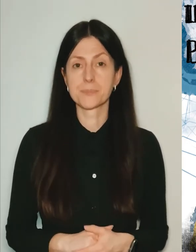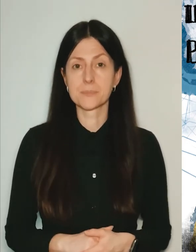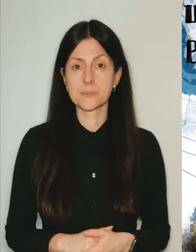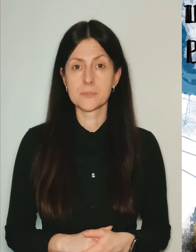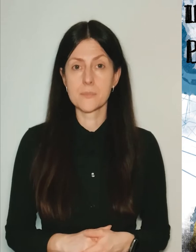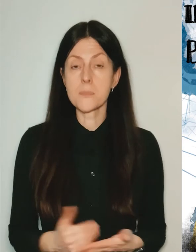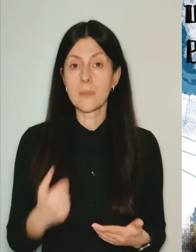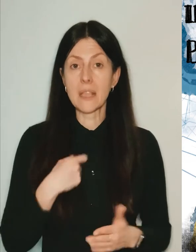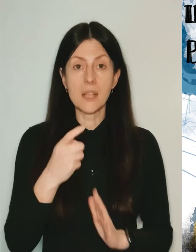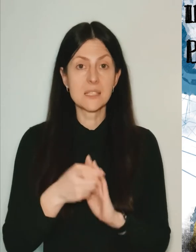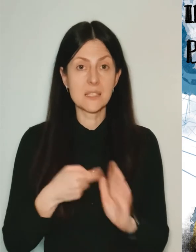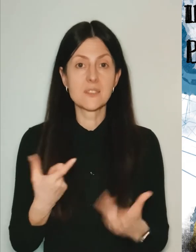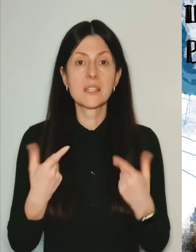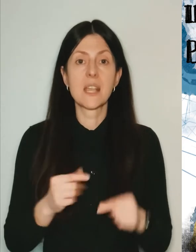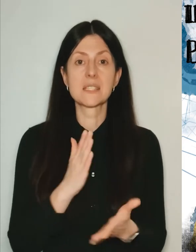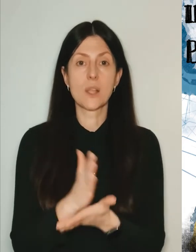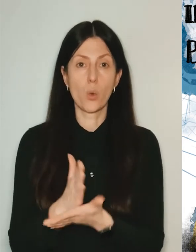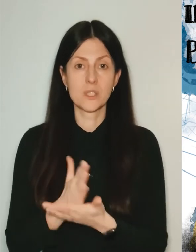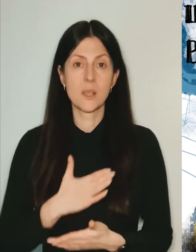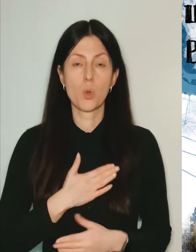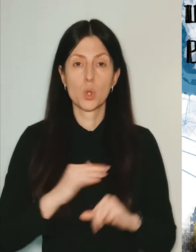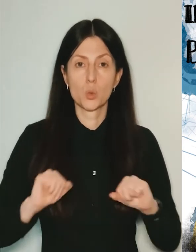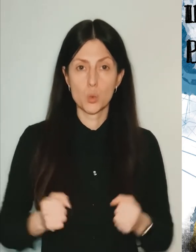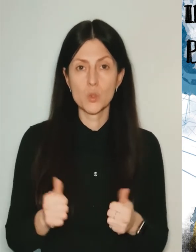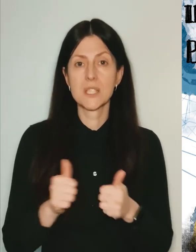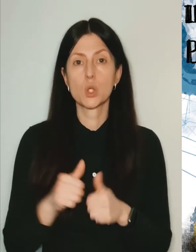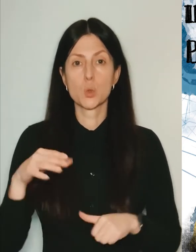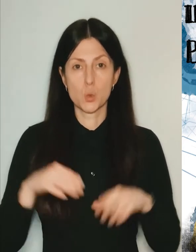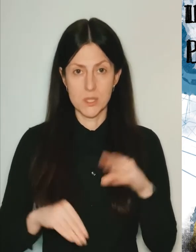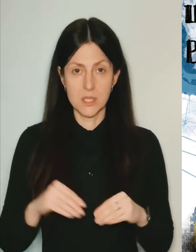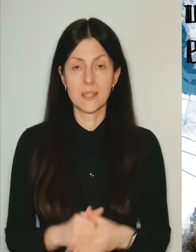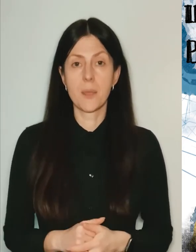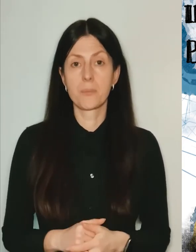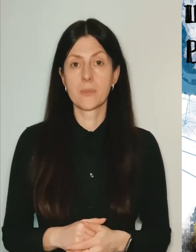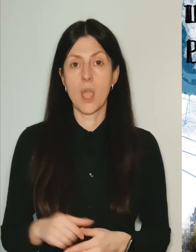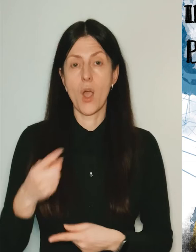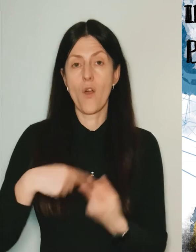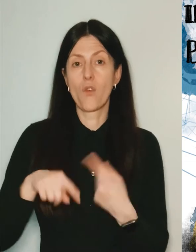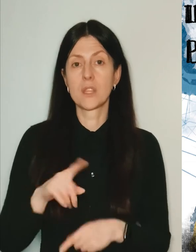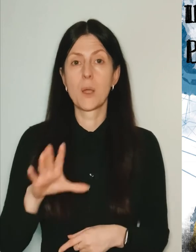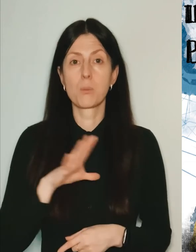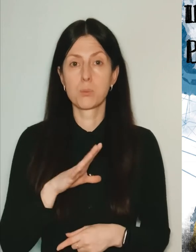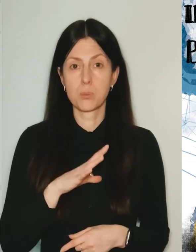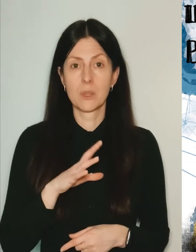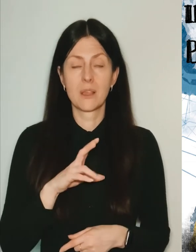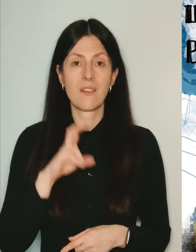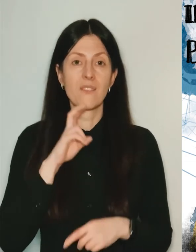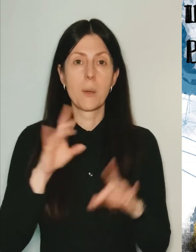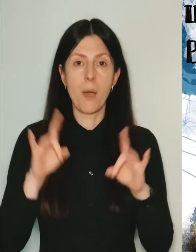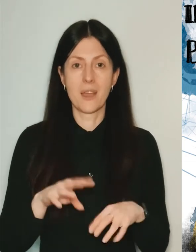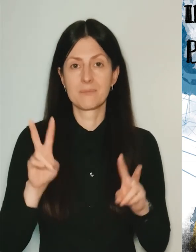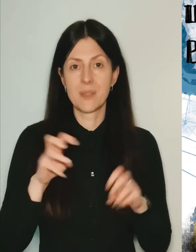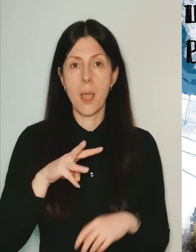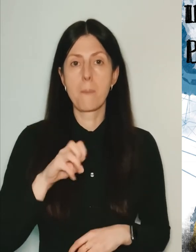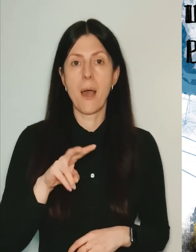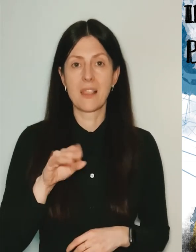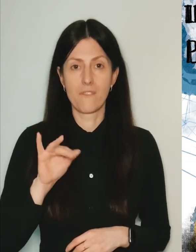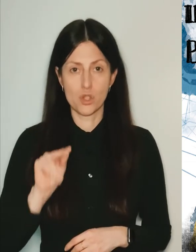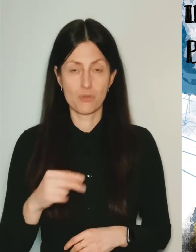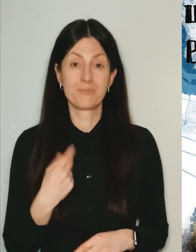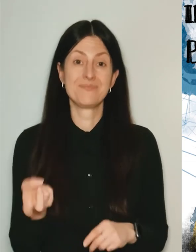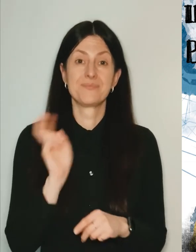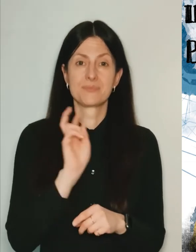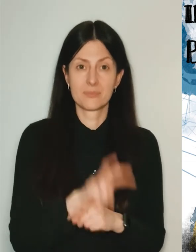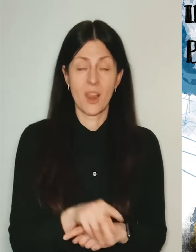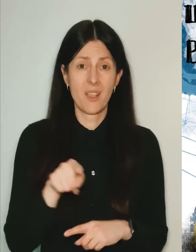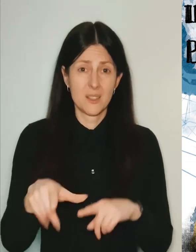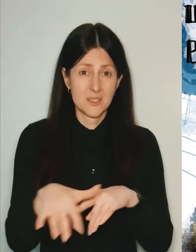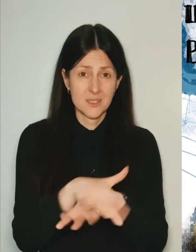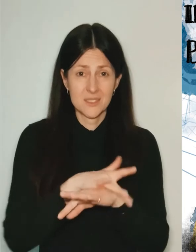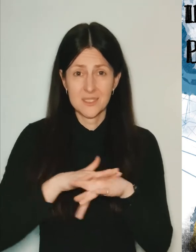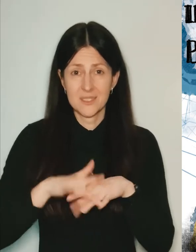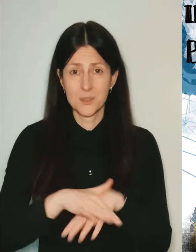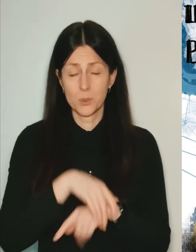I found out my friends’ location was at Malevich bar. There was a lot of people once I got in.